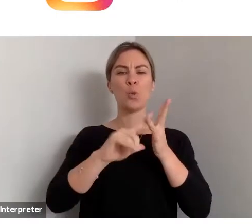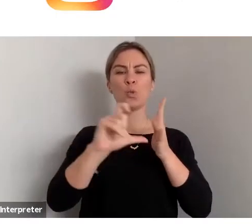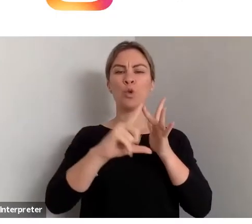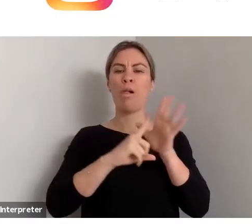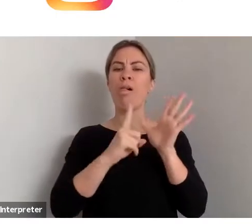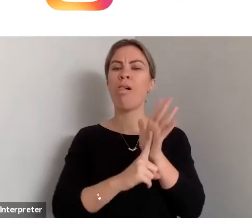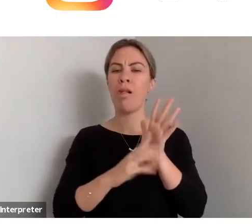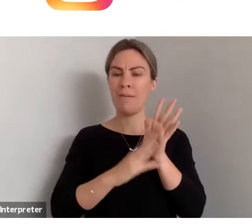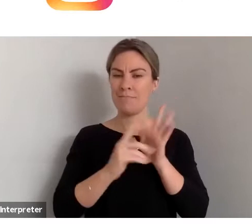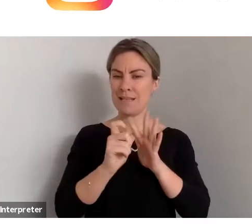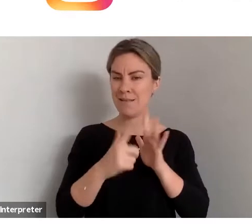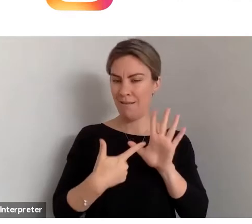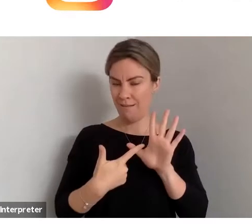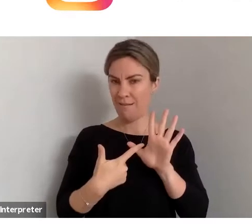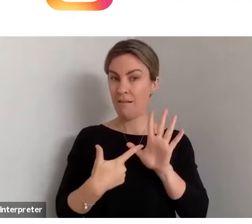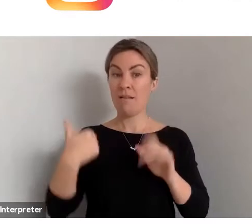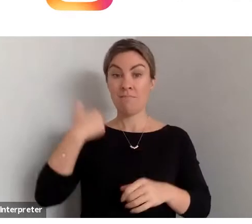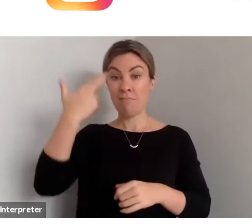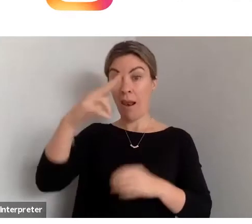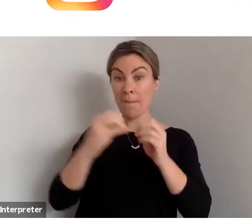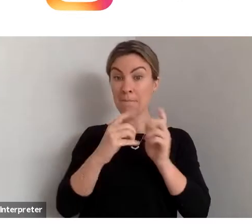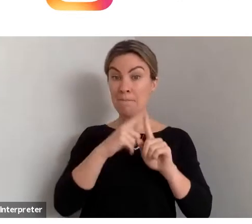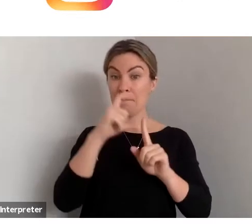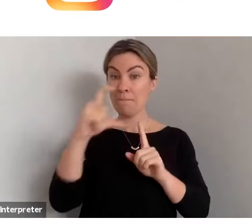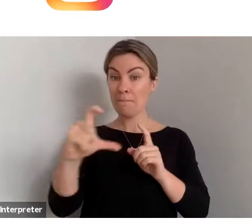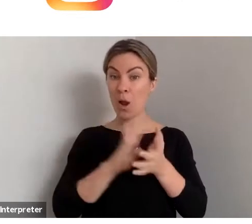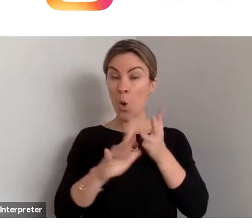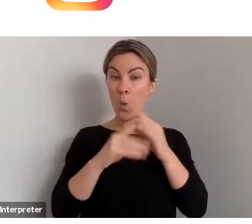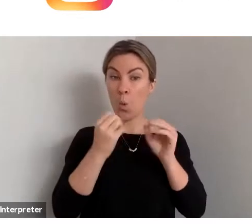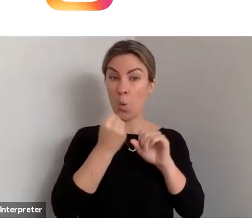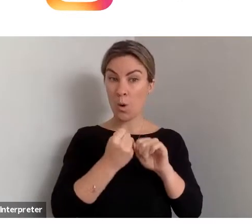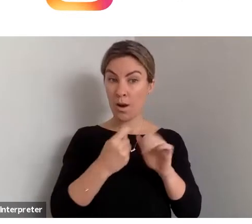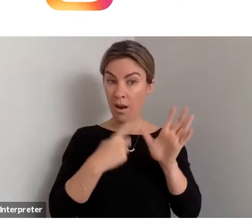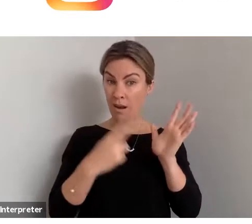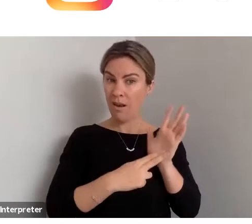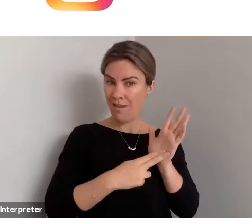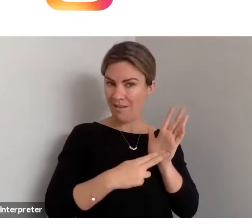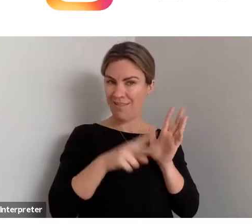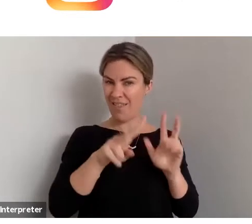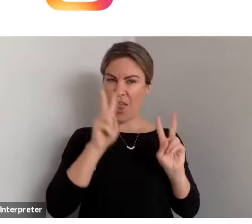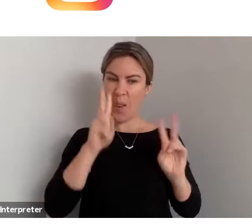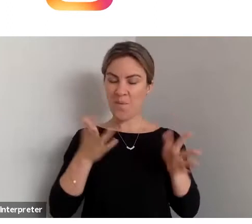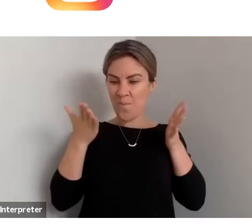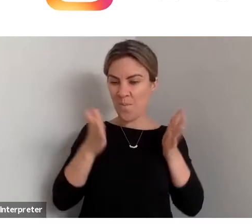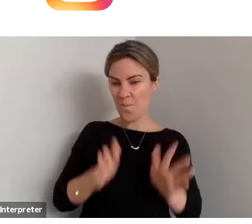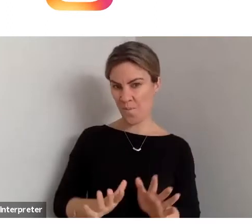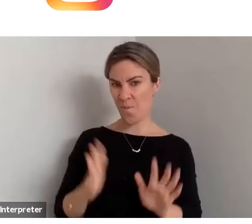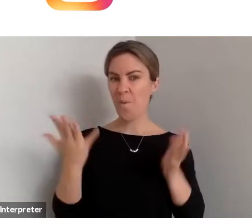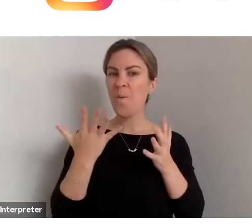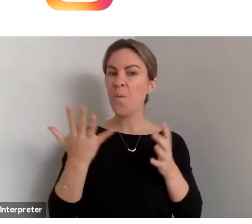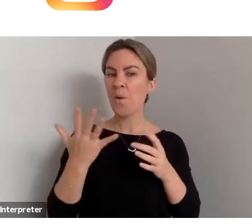This is me in the Channel Islands in the UK.